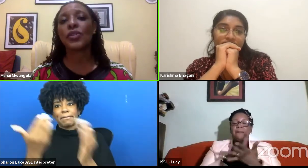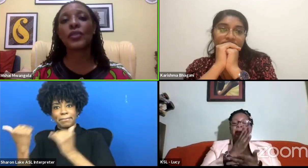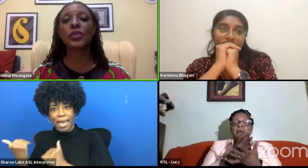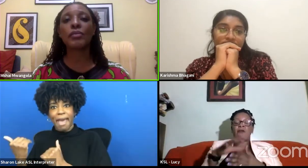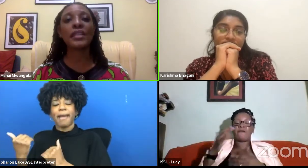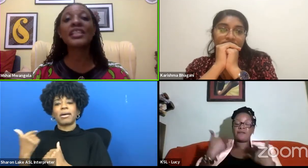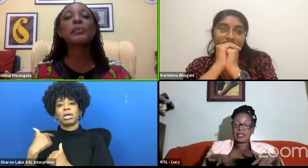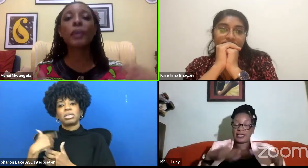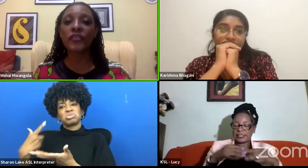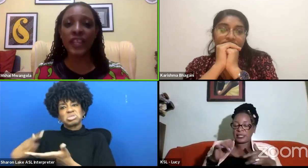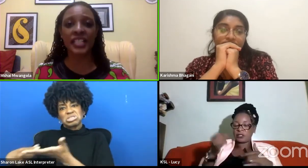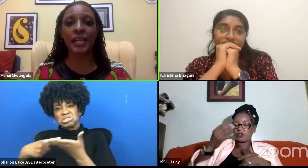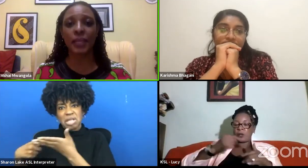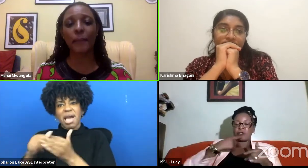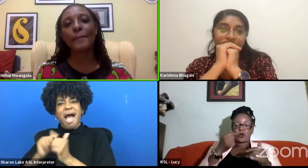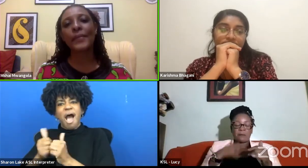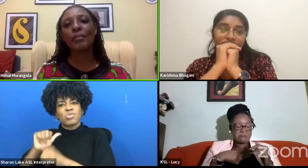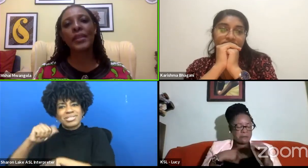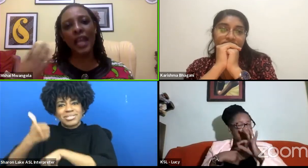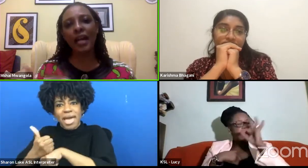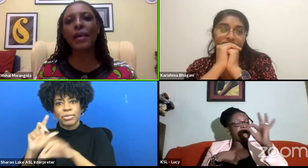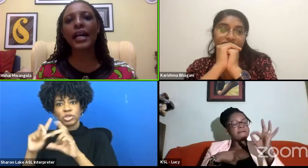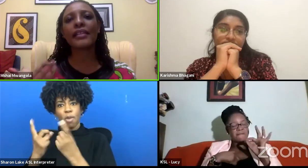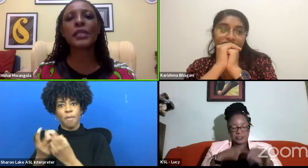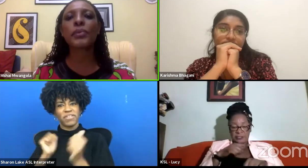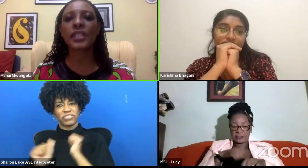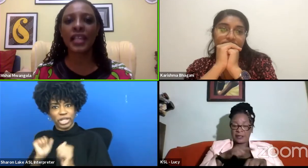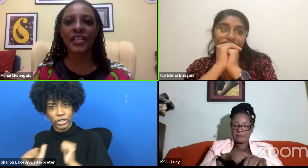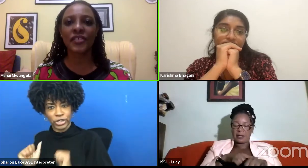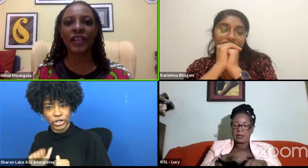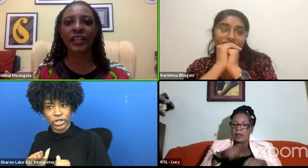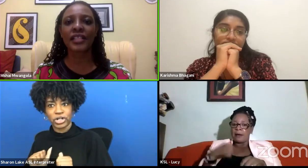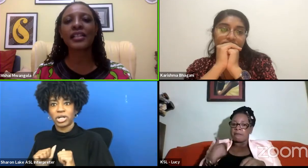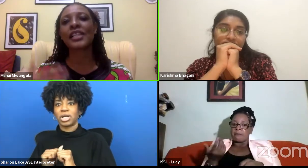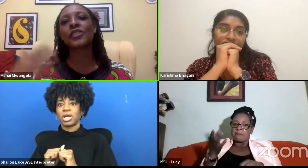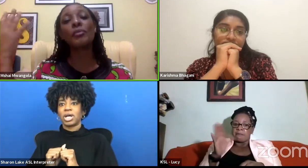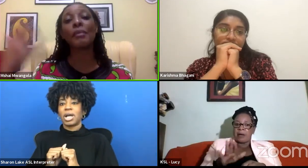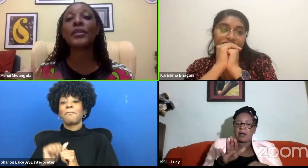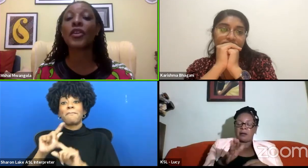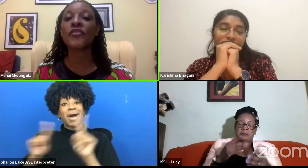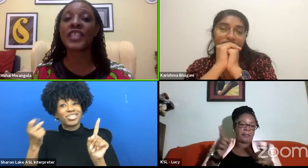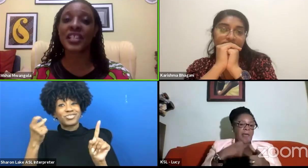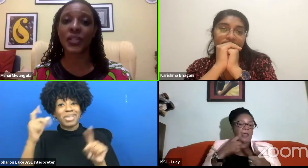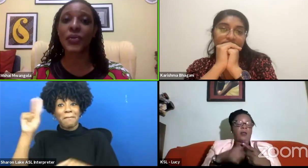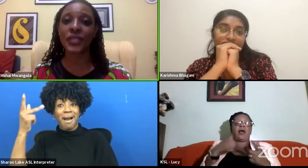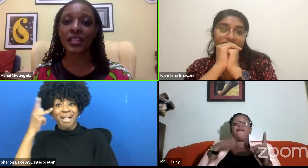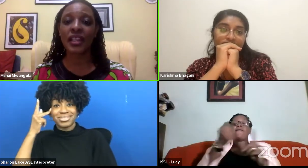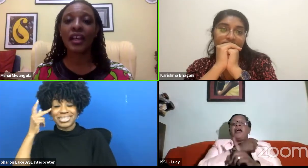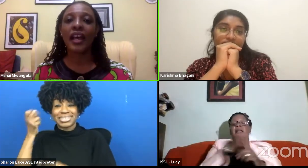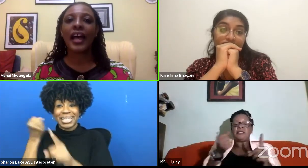So they told me this is perfect timing but then I come back and there's post-election violence. And as you remember, the university is closed.